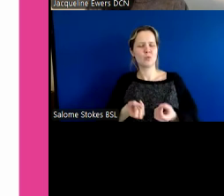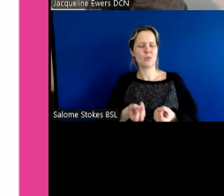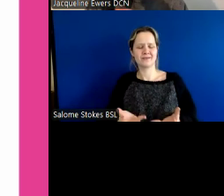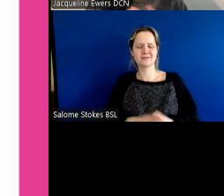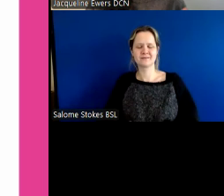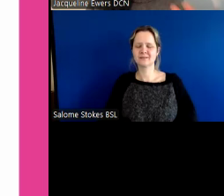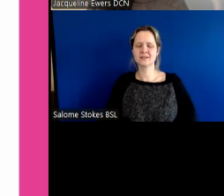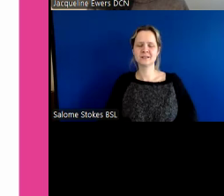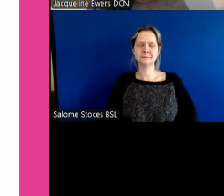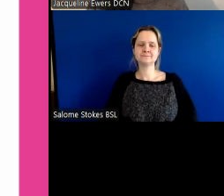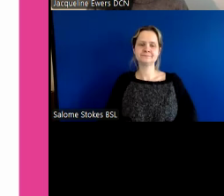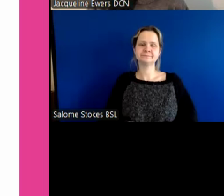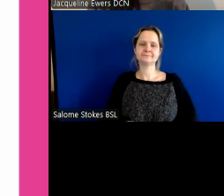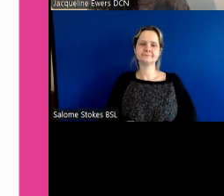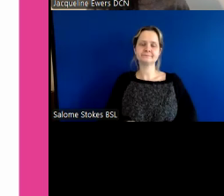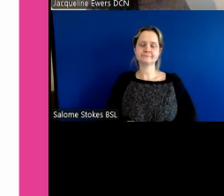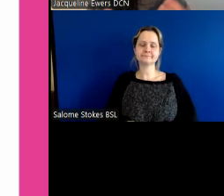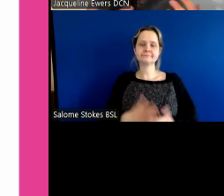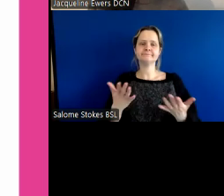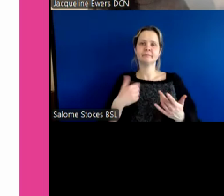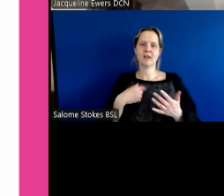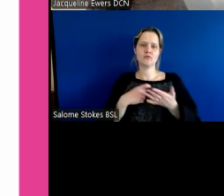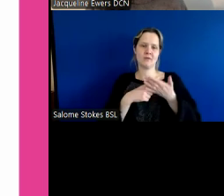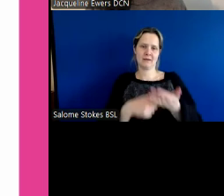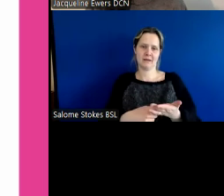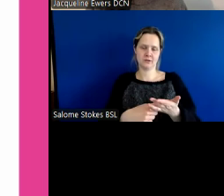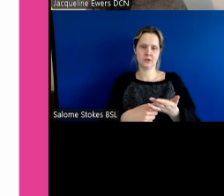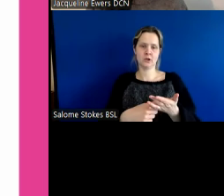I recommend running reactivation campaigns.